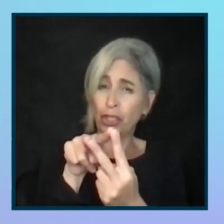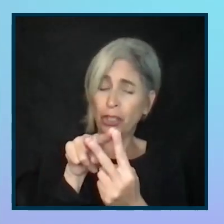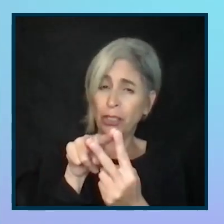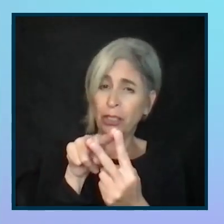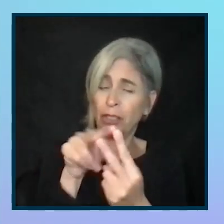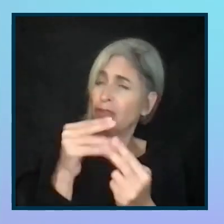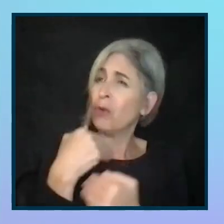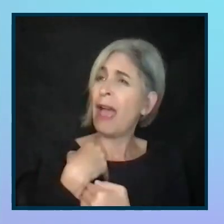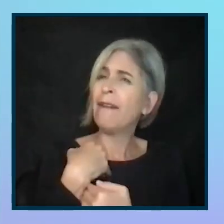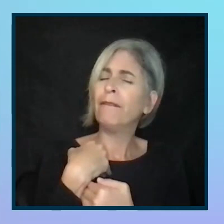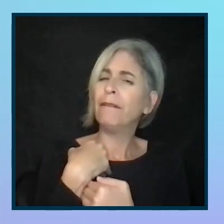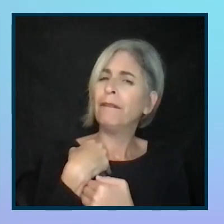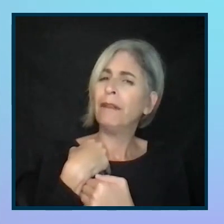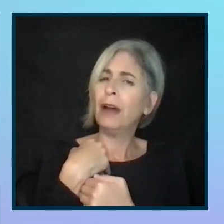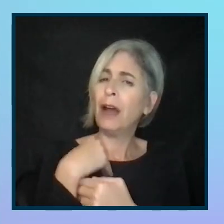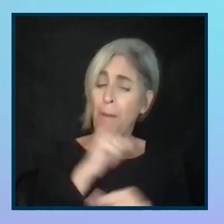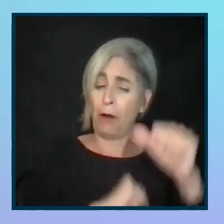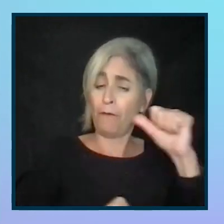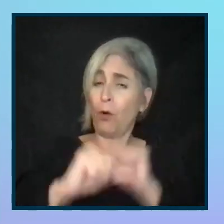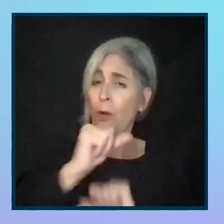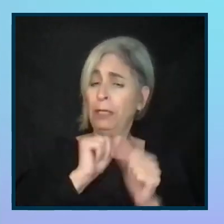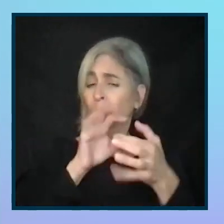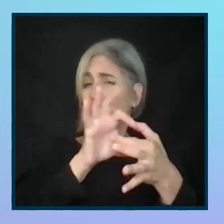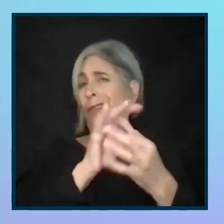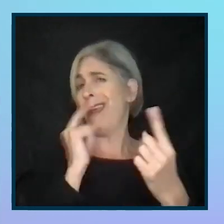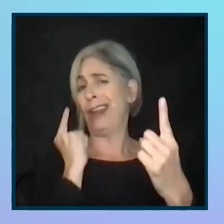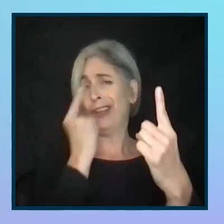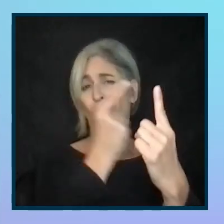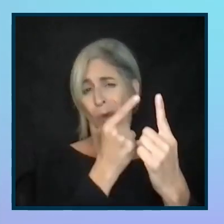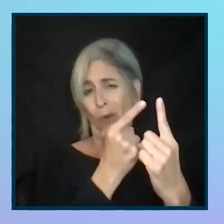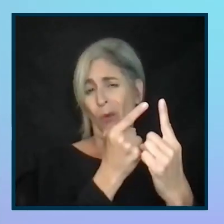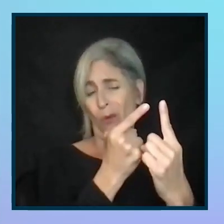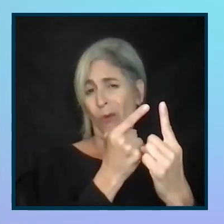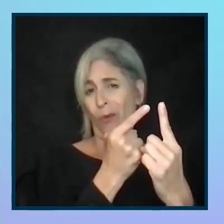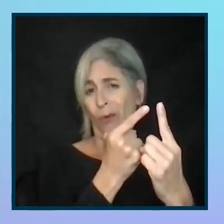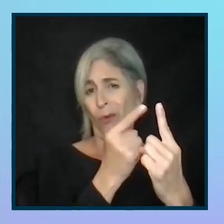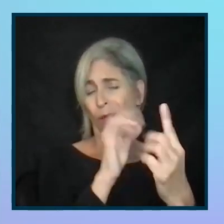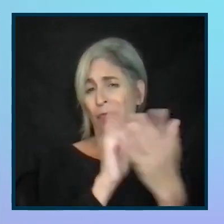a performance related goal that includes accessibility."